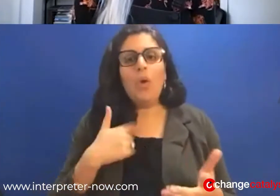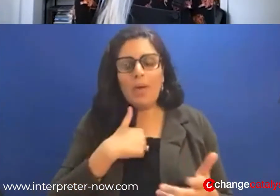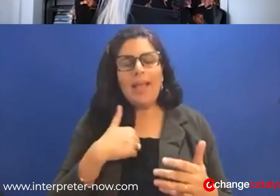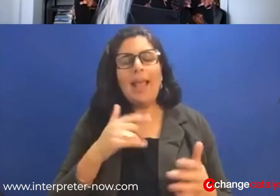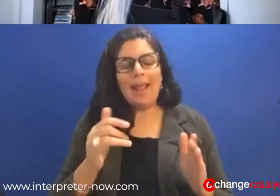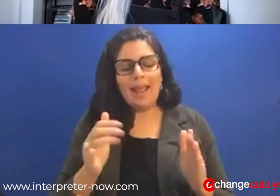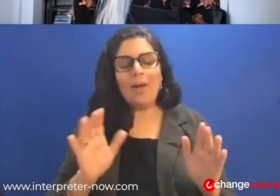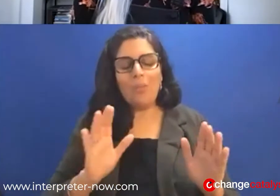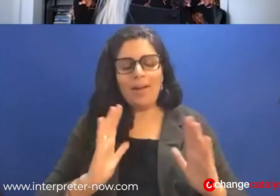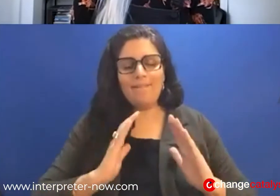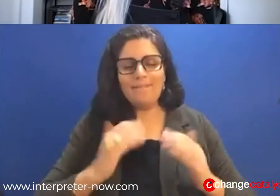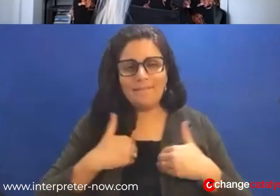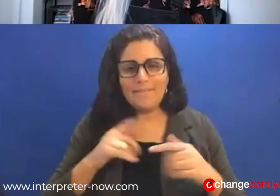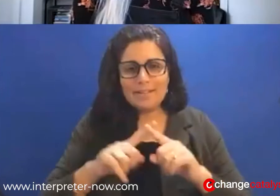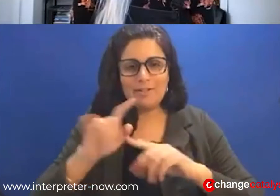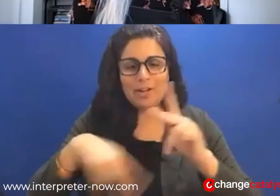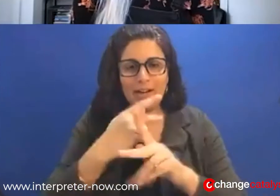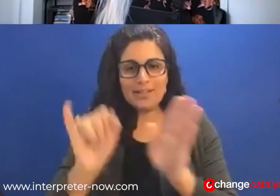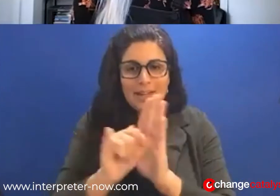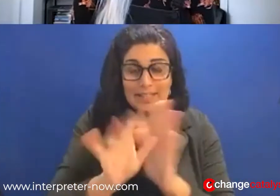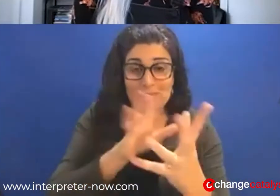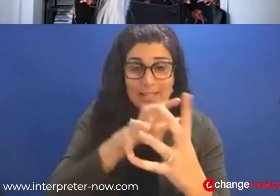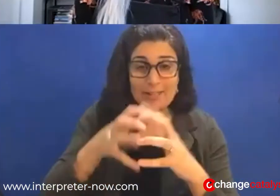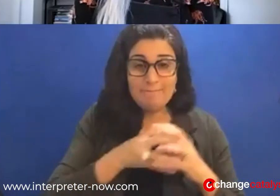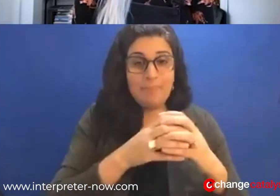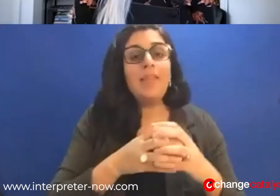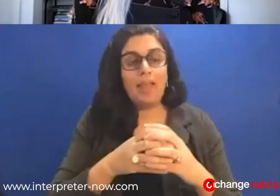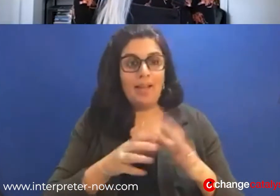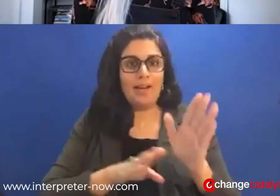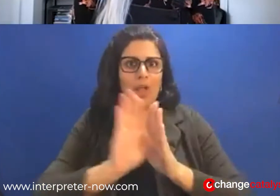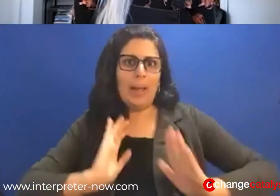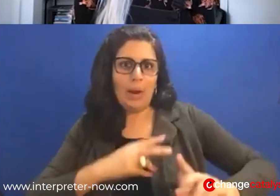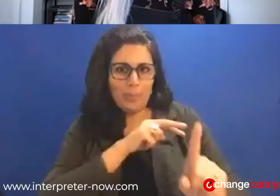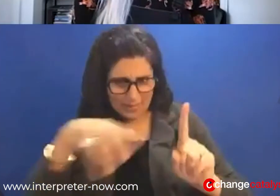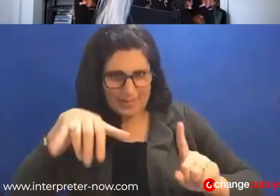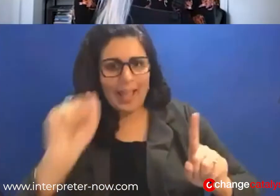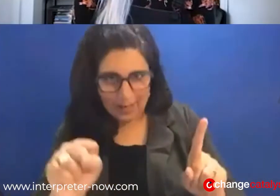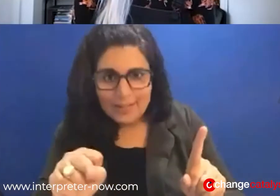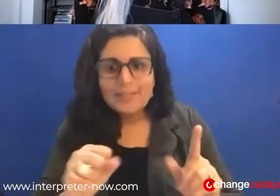experiences that form our perspectives and any even implicit biases that we have.